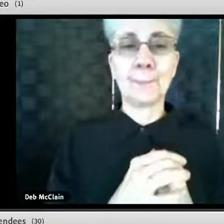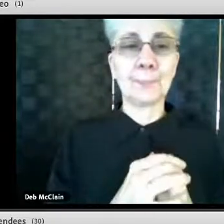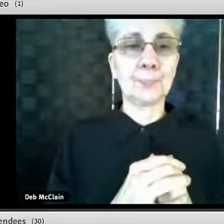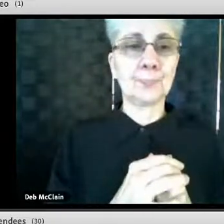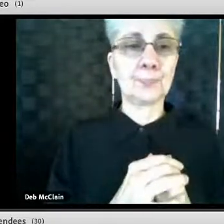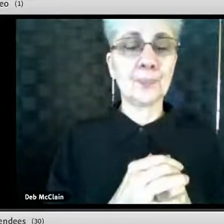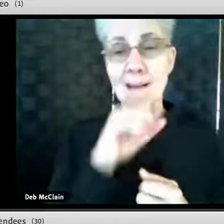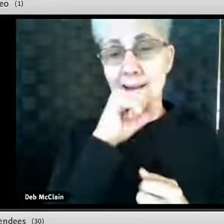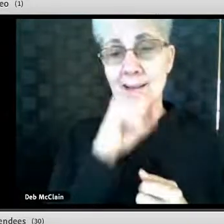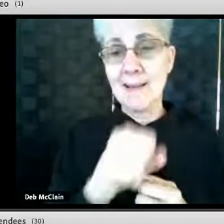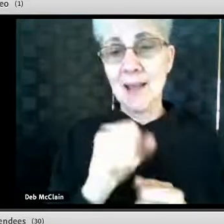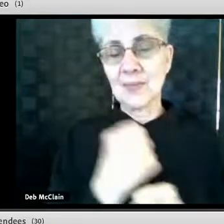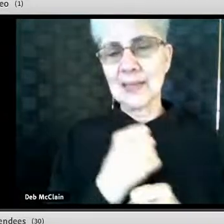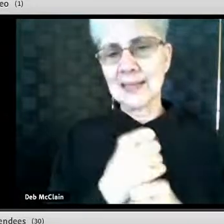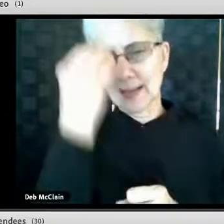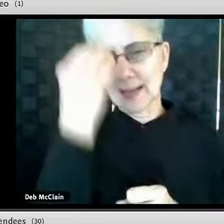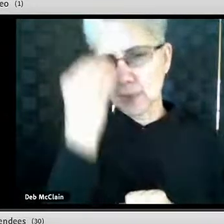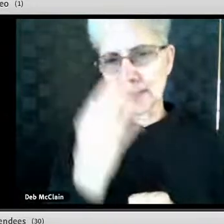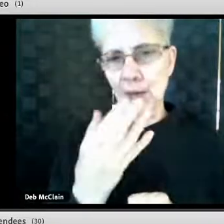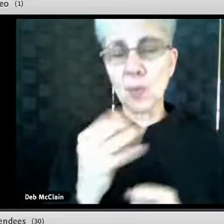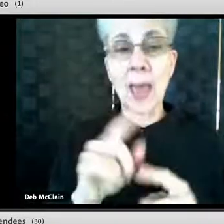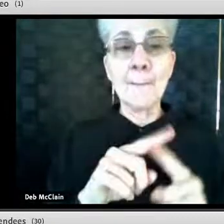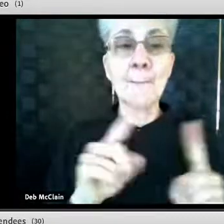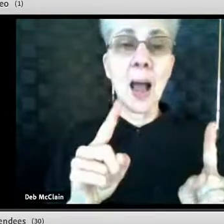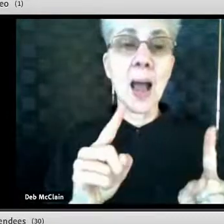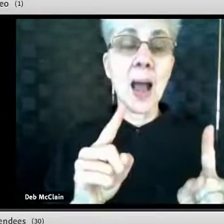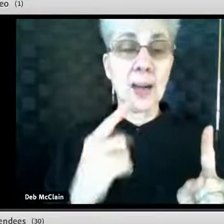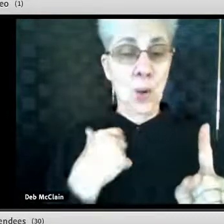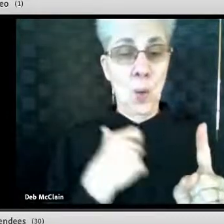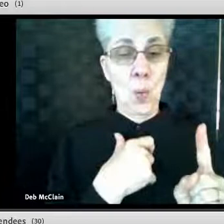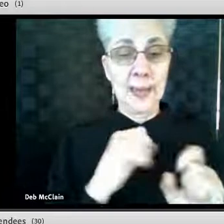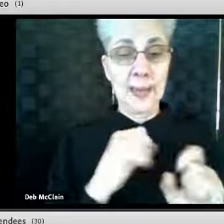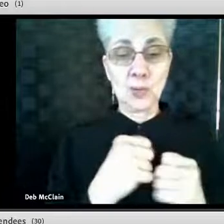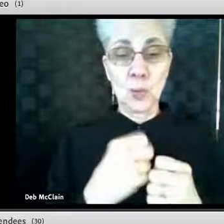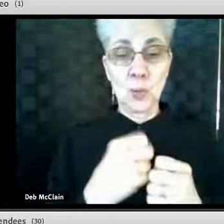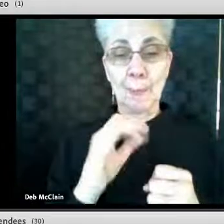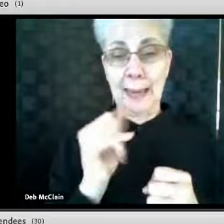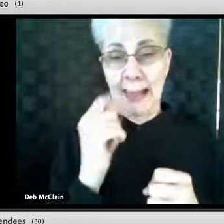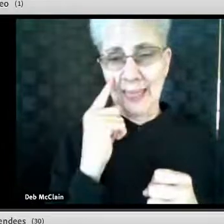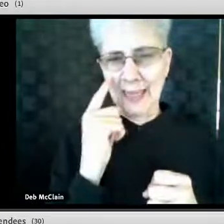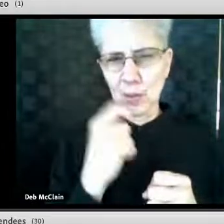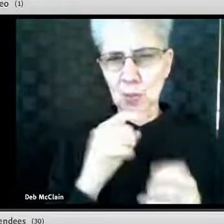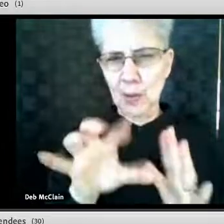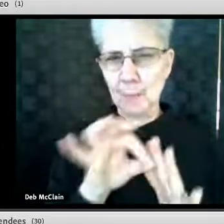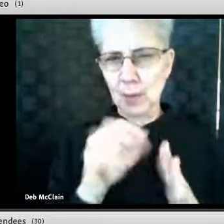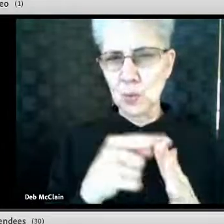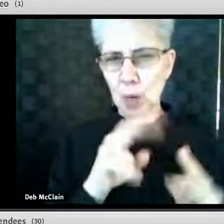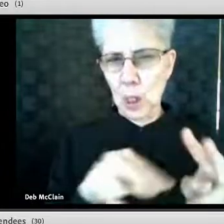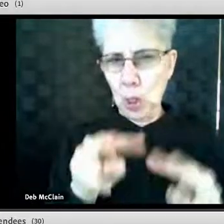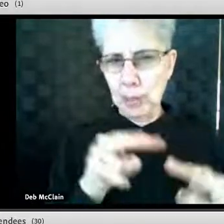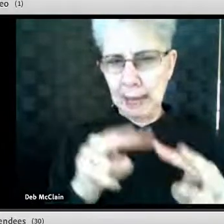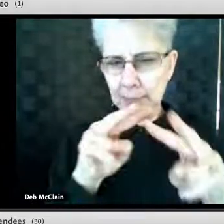I absolutely love statistics. I'm going to say that, but with social media, I think you need to pick what you want to look at